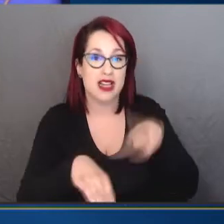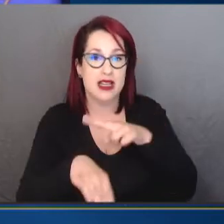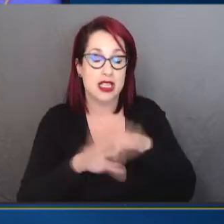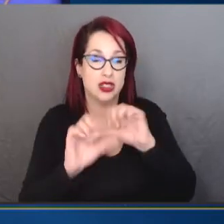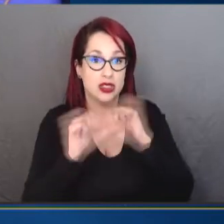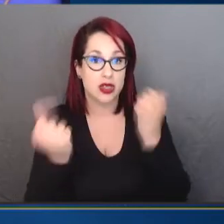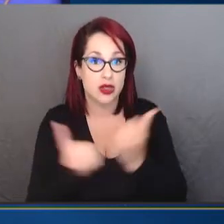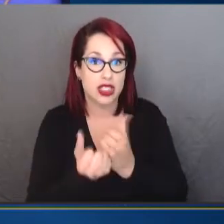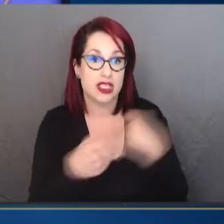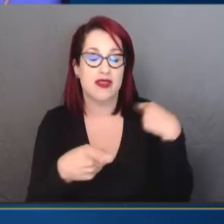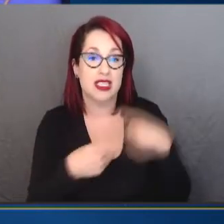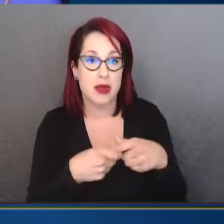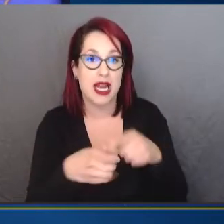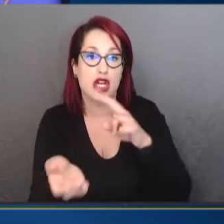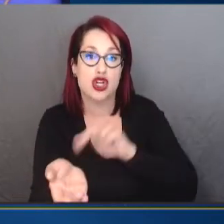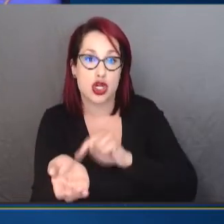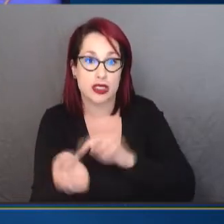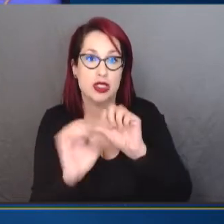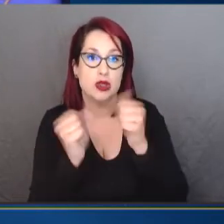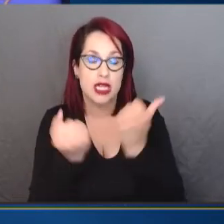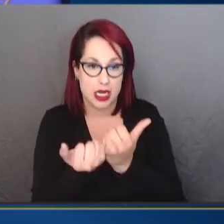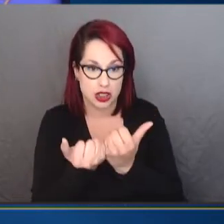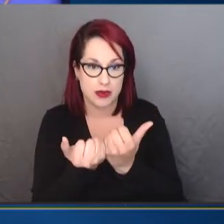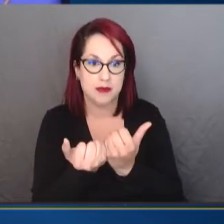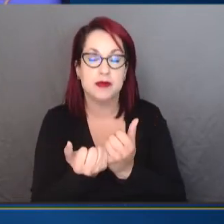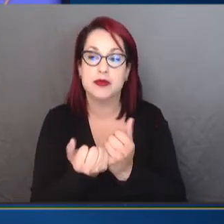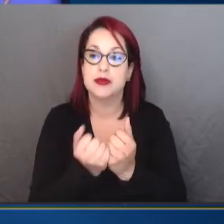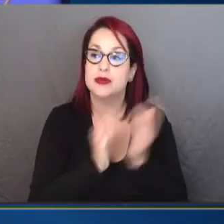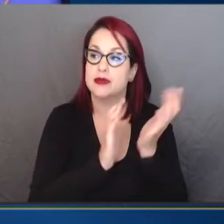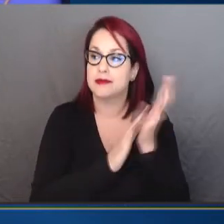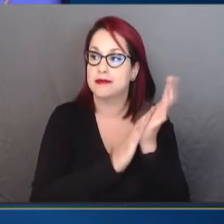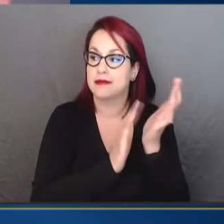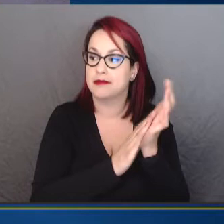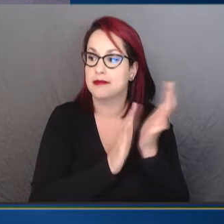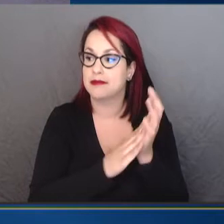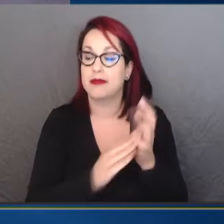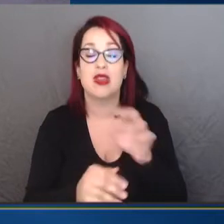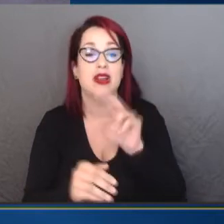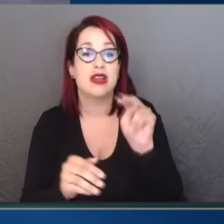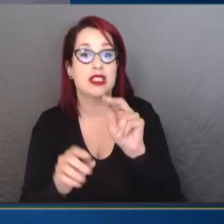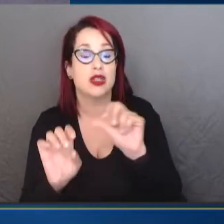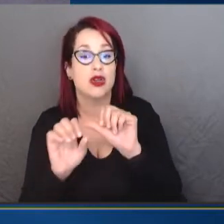Marvin Figueroa: The National Association of Hispanic Nurses would work to support the